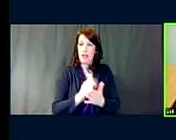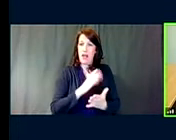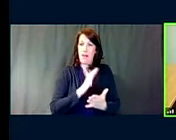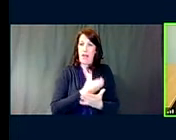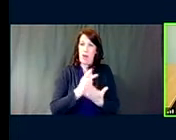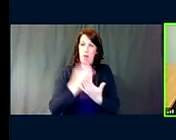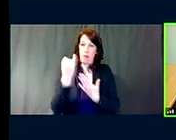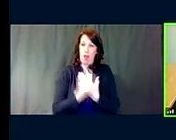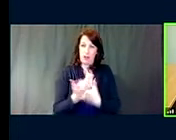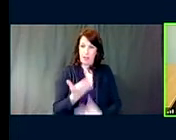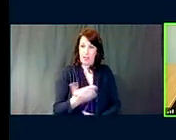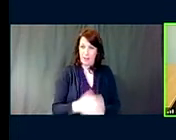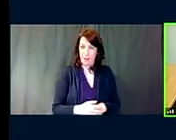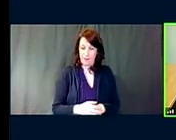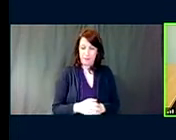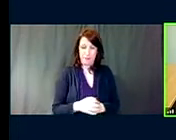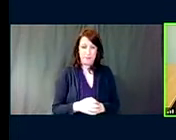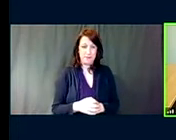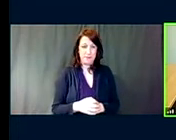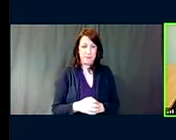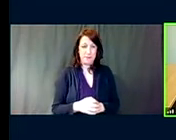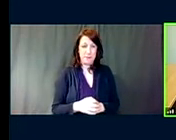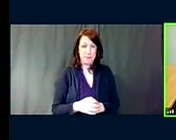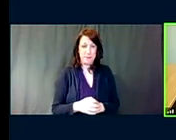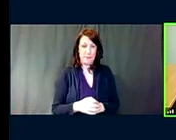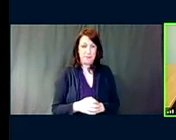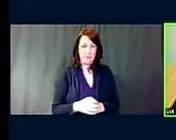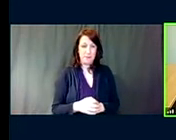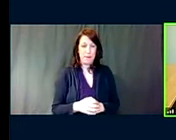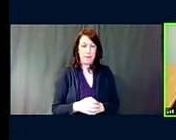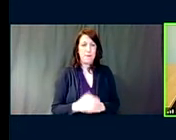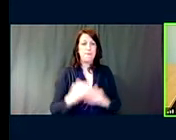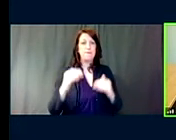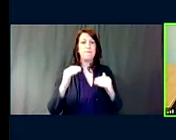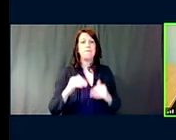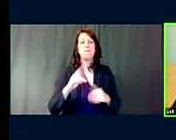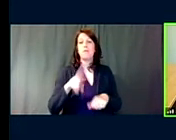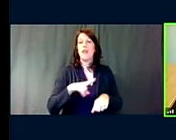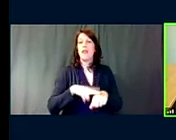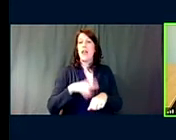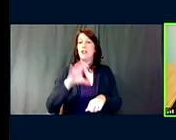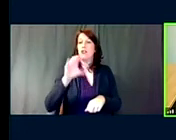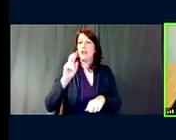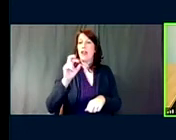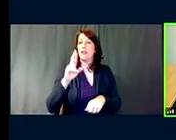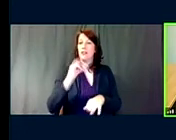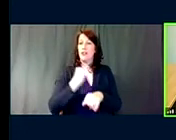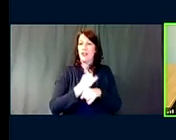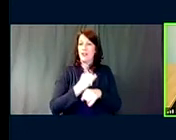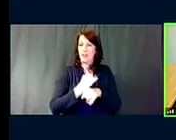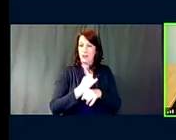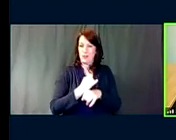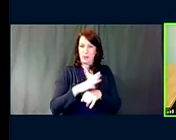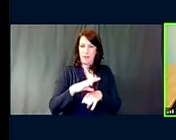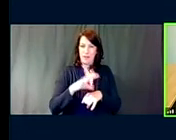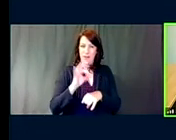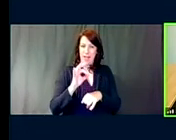OVER THE COURSE OF OUR PROJECT. NEXT PLEASE. THE NATIONAL CANCER INSTITUTE